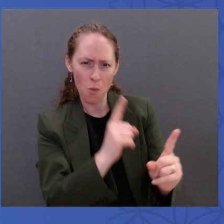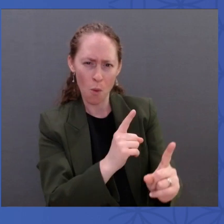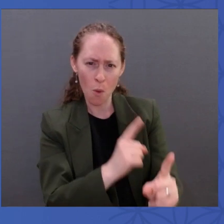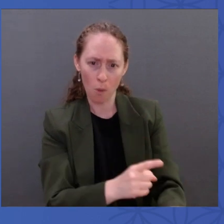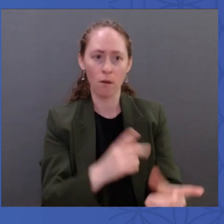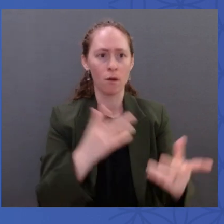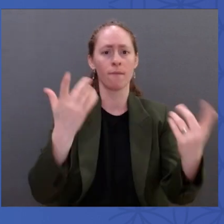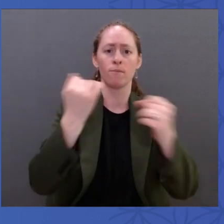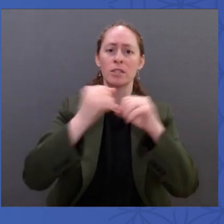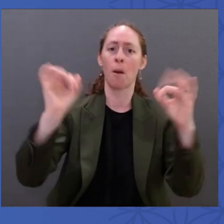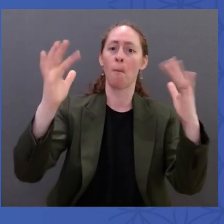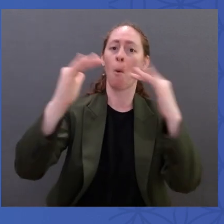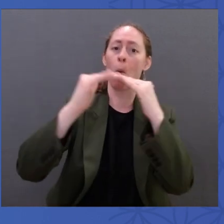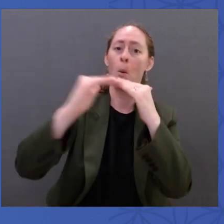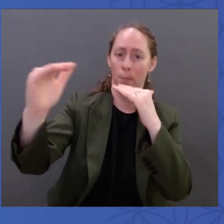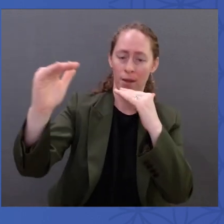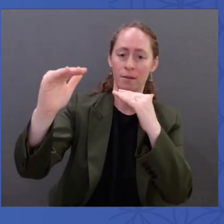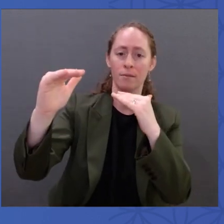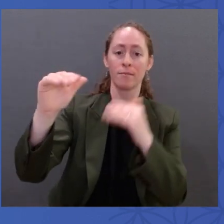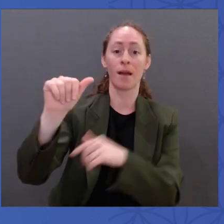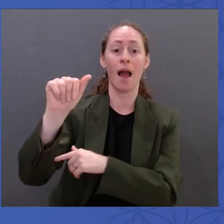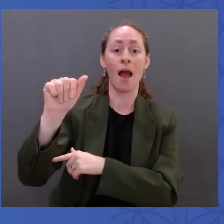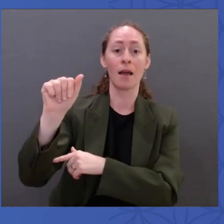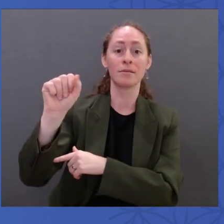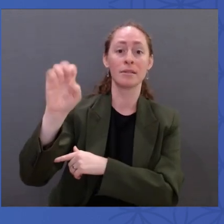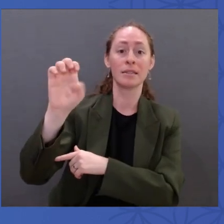and India's Act eight Act East policy